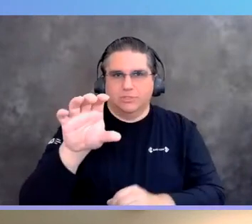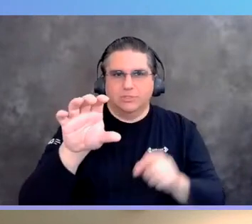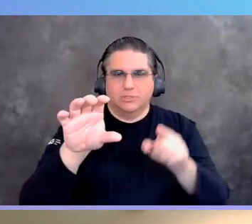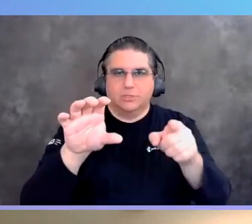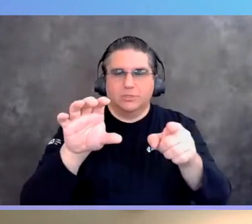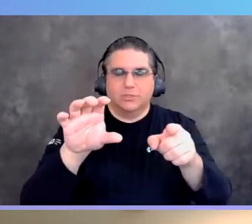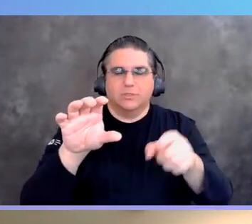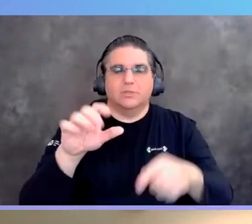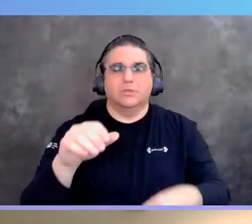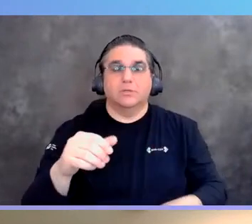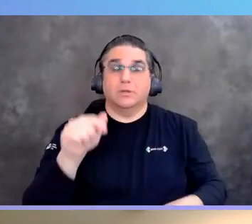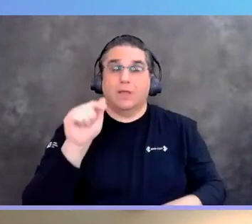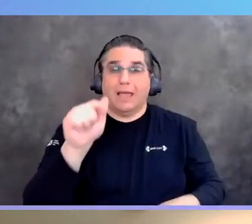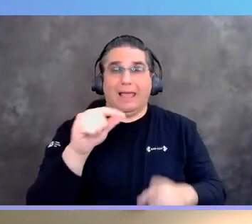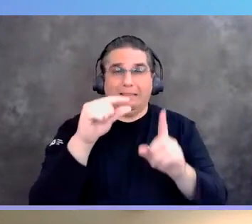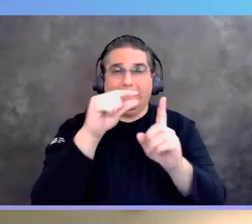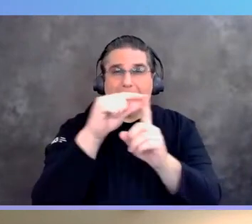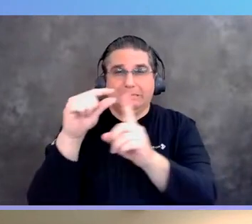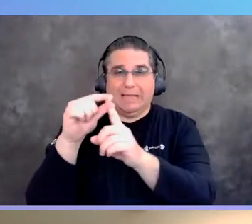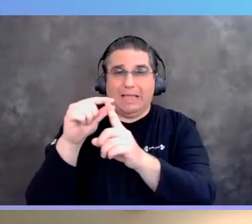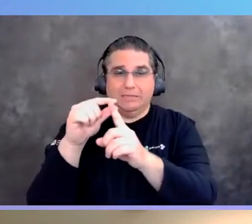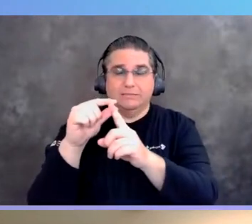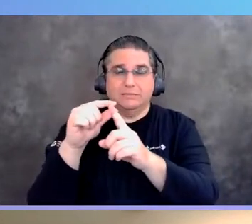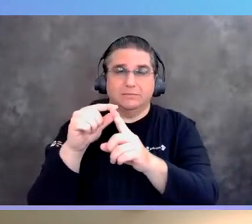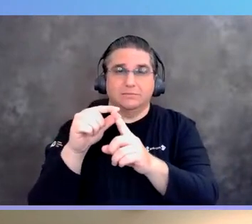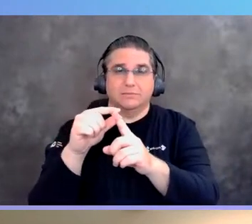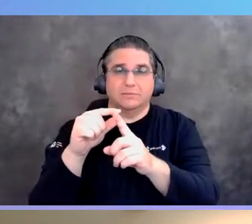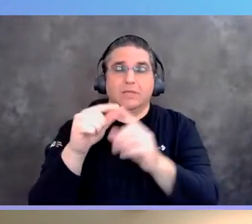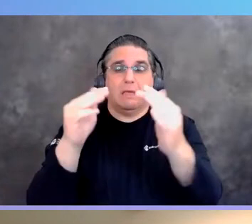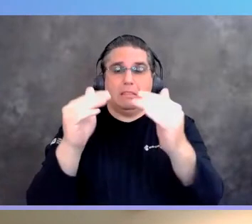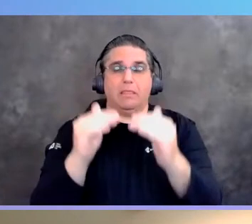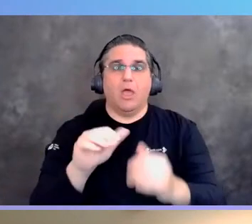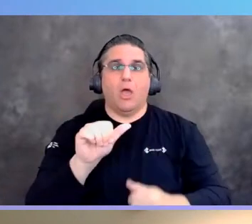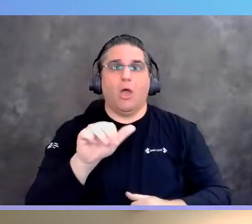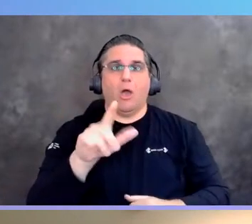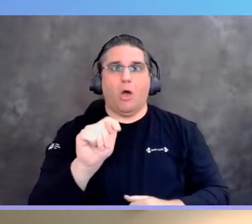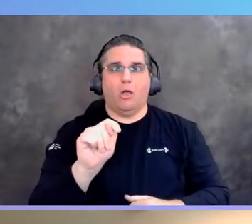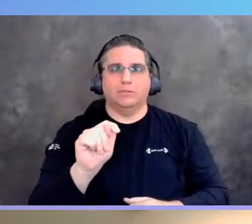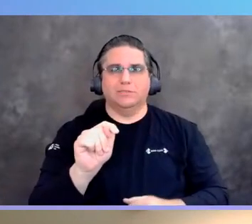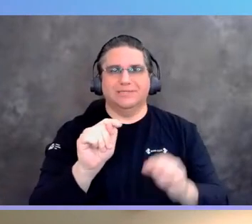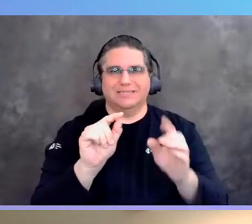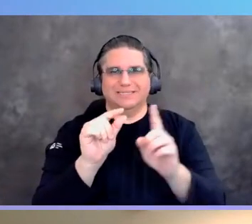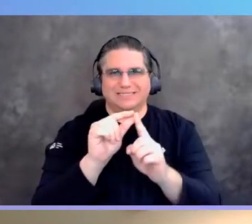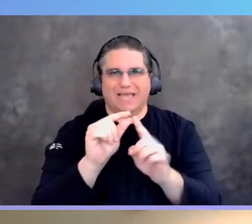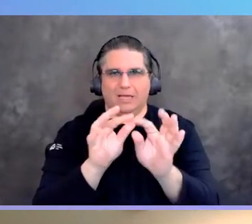of the image, uh, does have alt text, and it is an excerpt of a